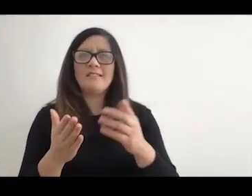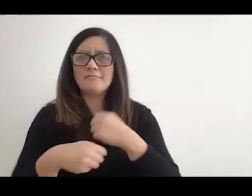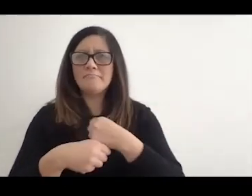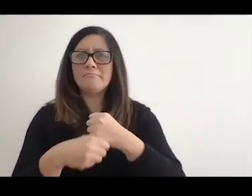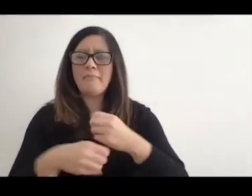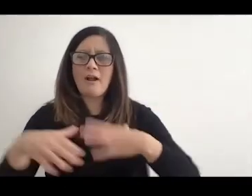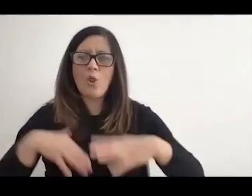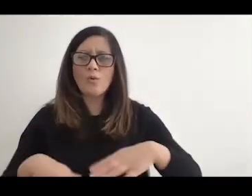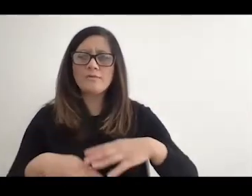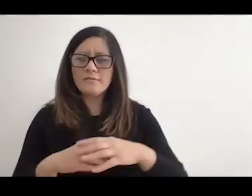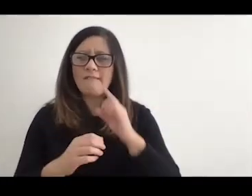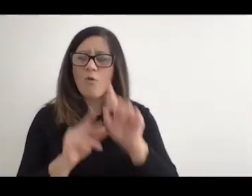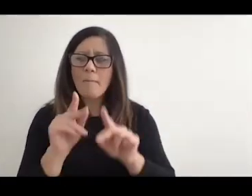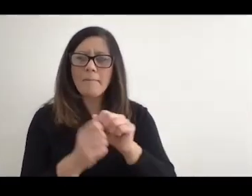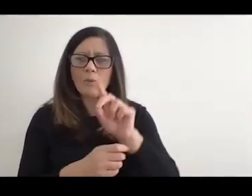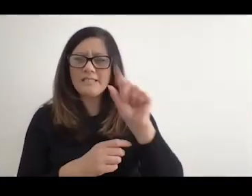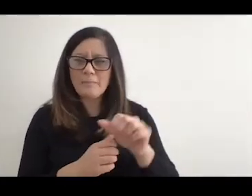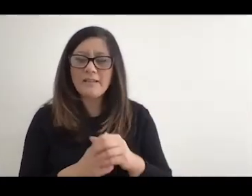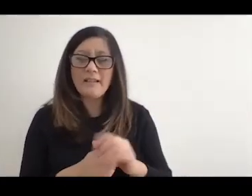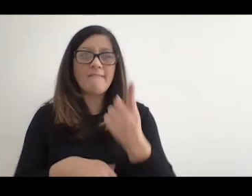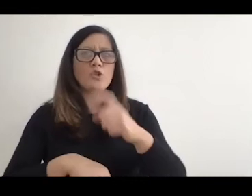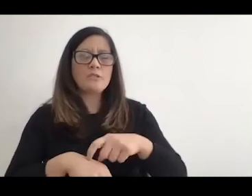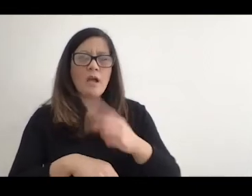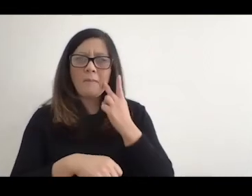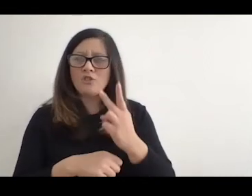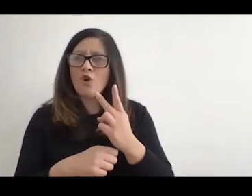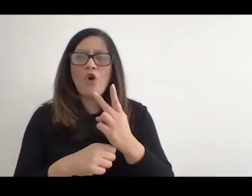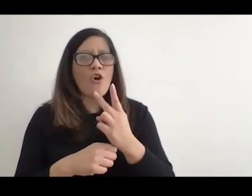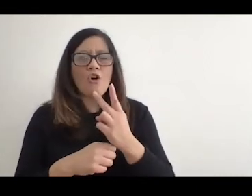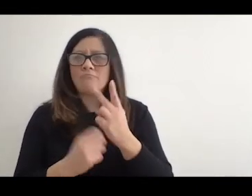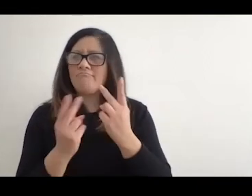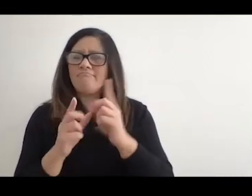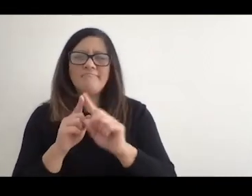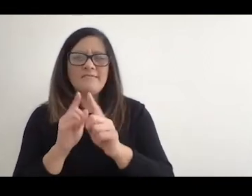I first saw Jordan's work in own magazine. This is not.